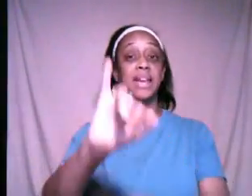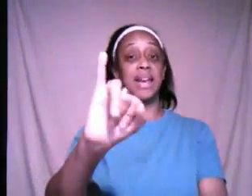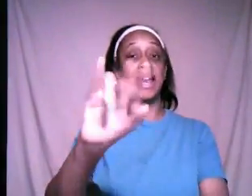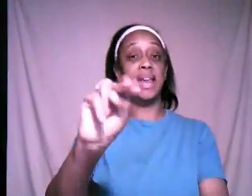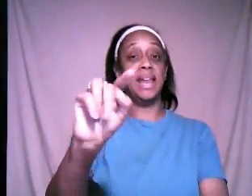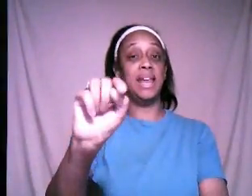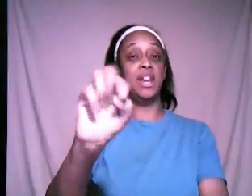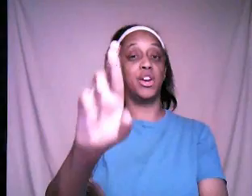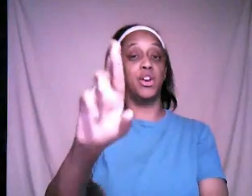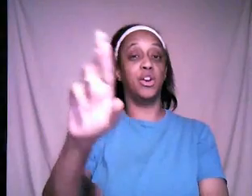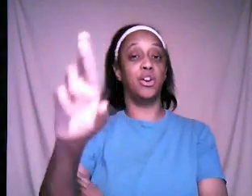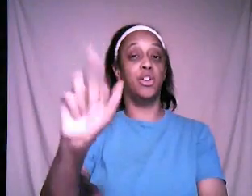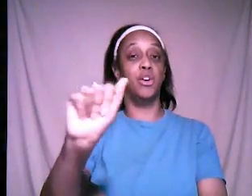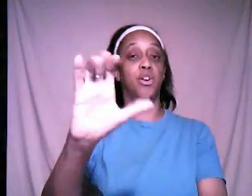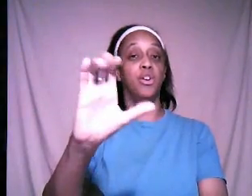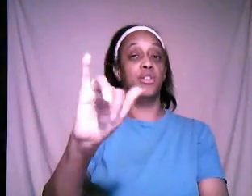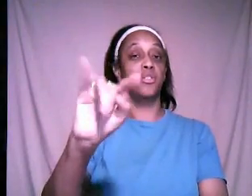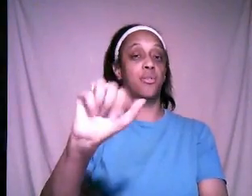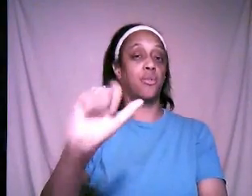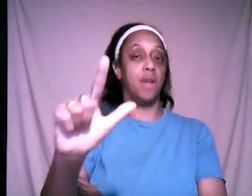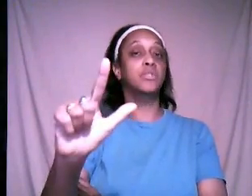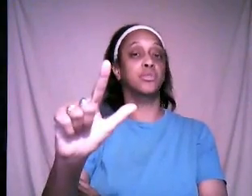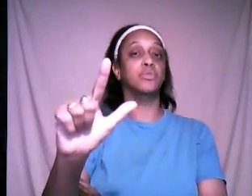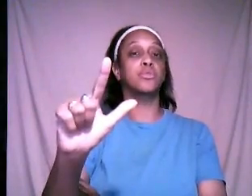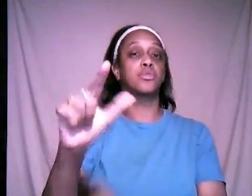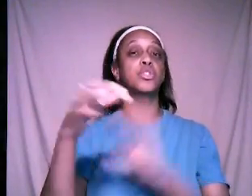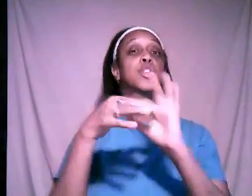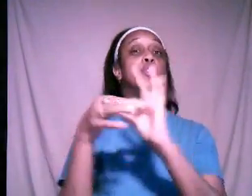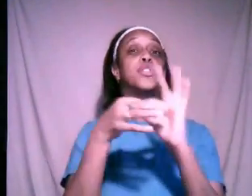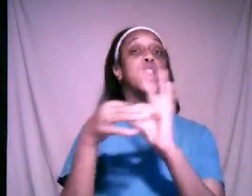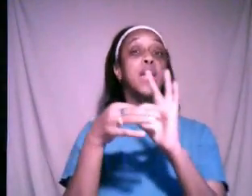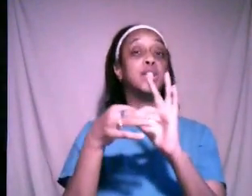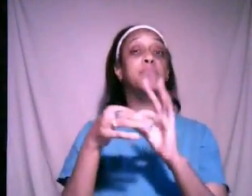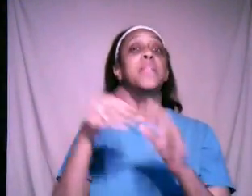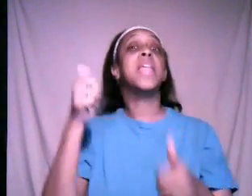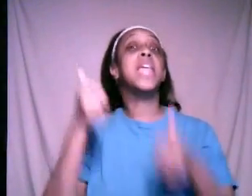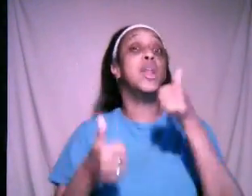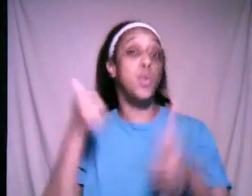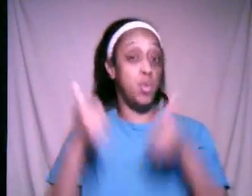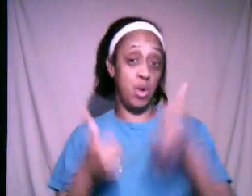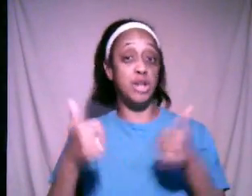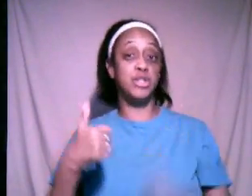interracial relationship in which